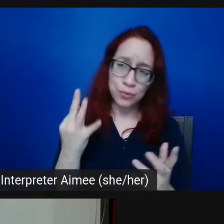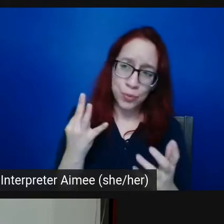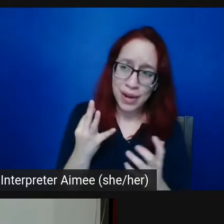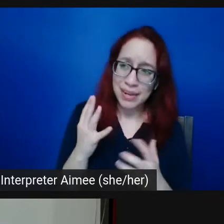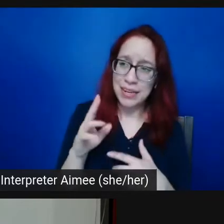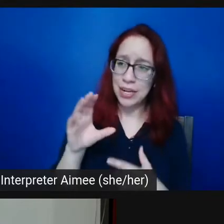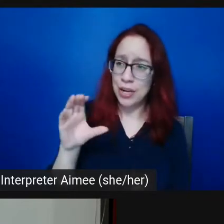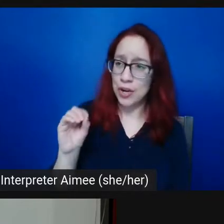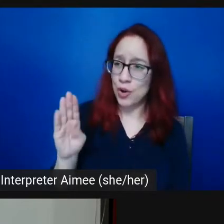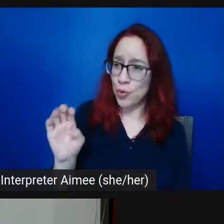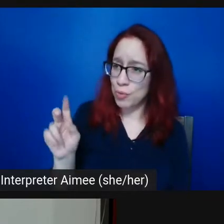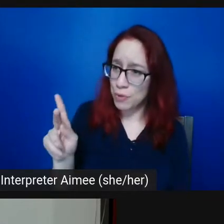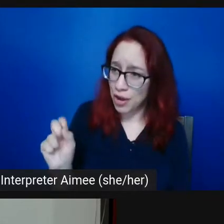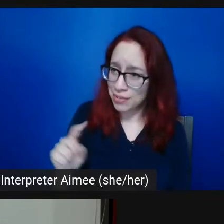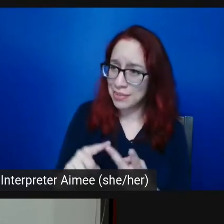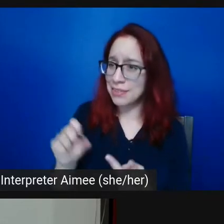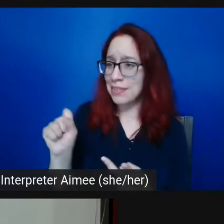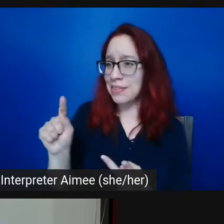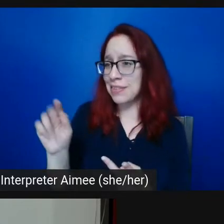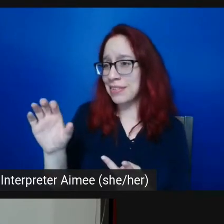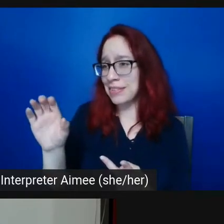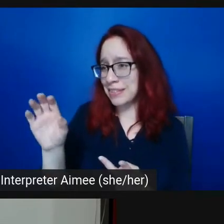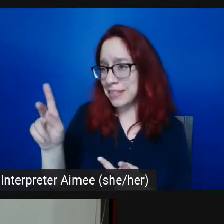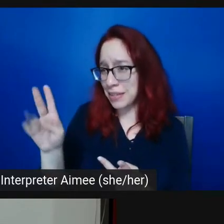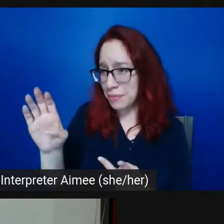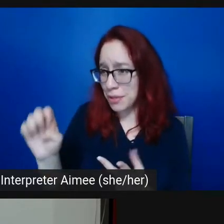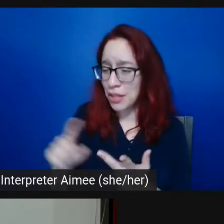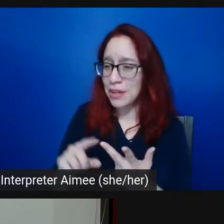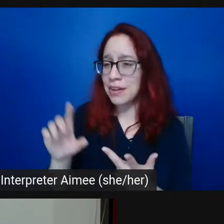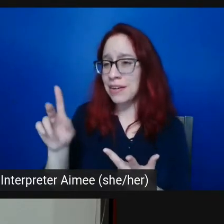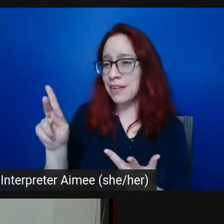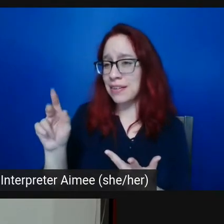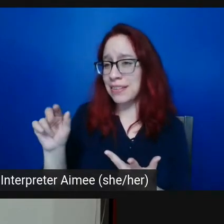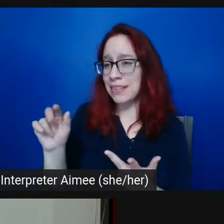and some Stackable ones, and some Kadence, if you have all three plugins running, some of them